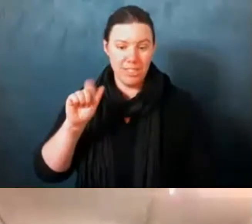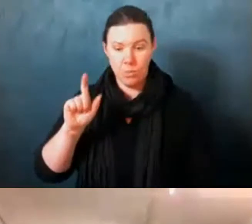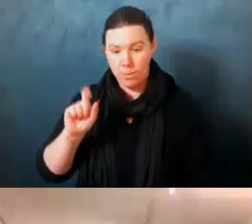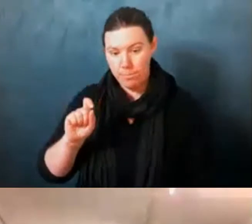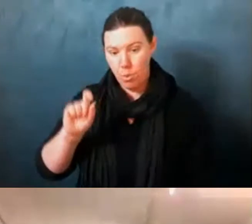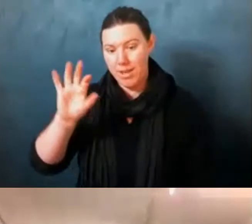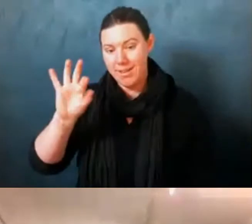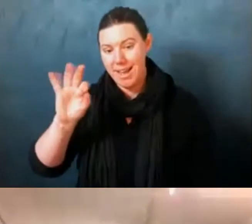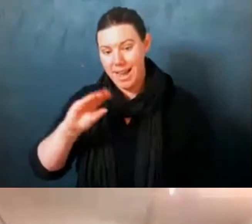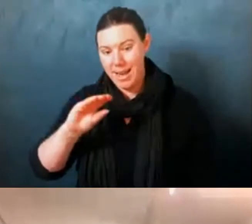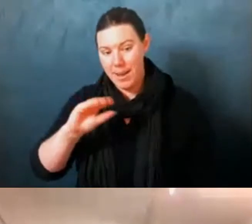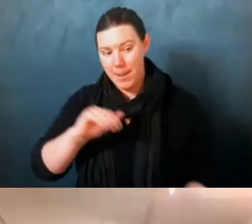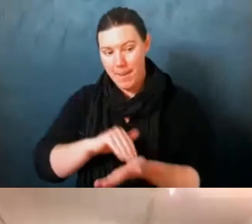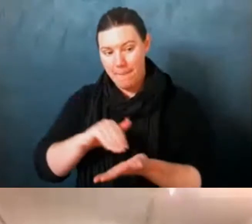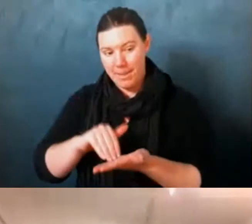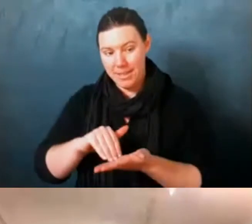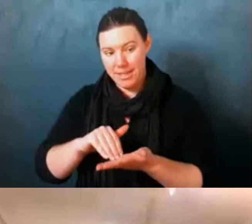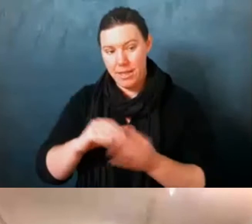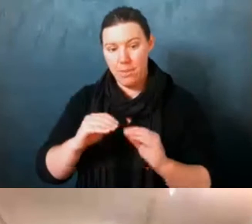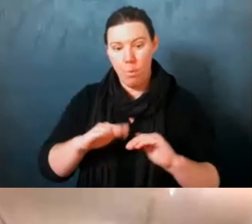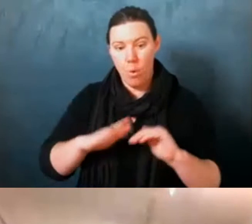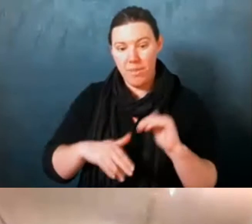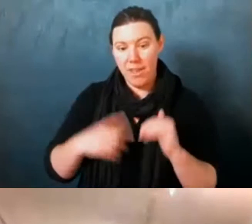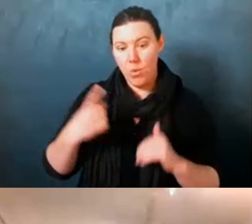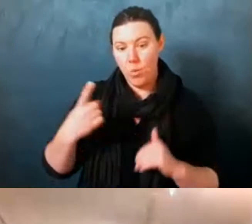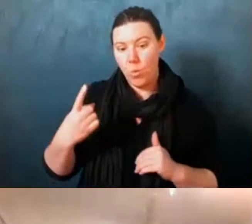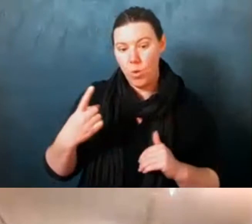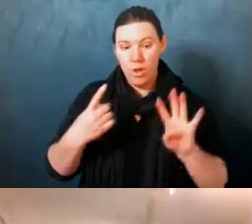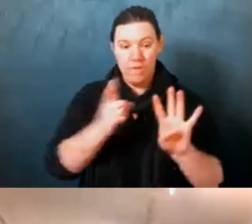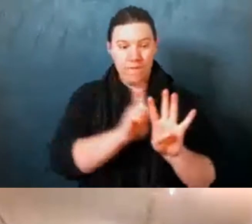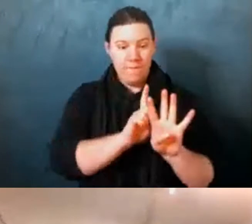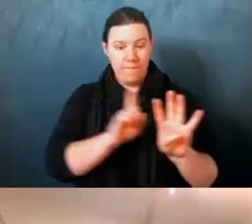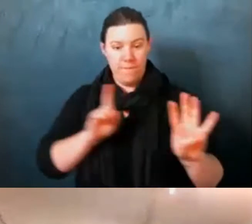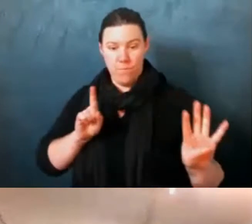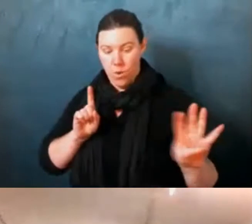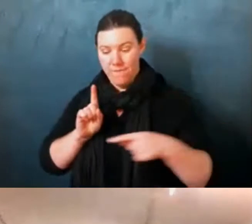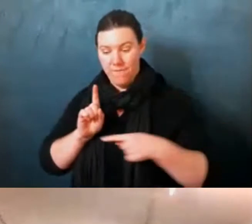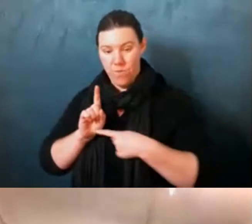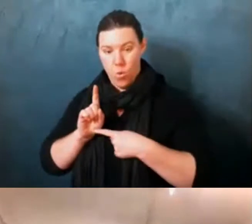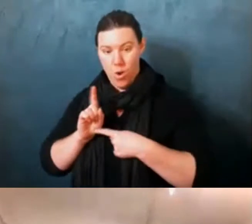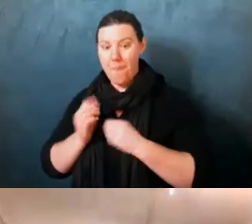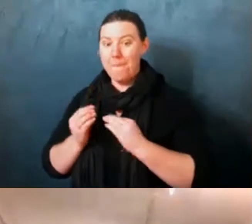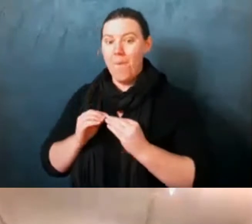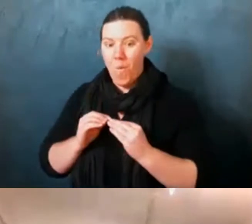meet the state's definition of low income, one in five are people of color,